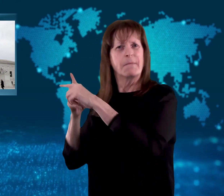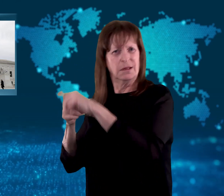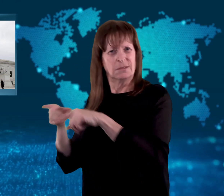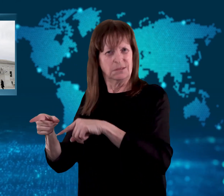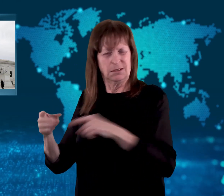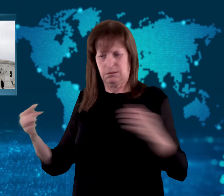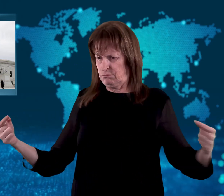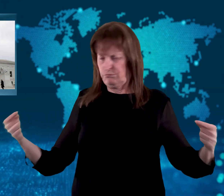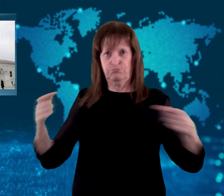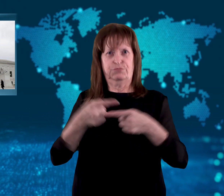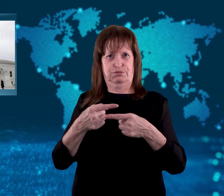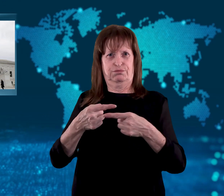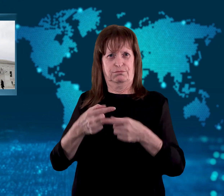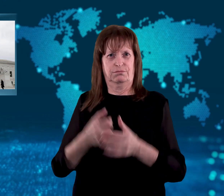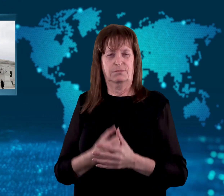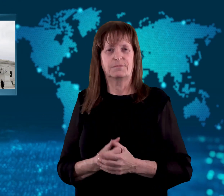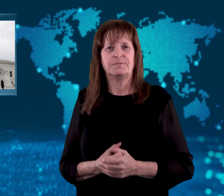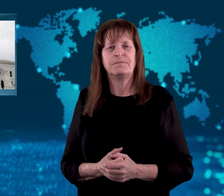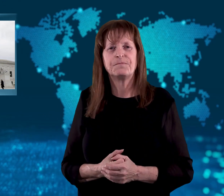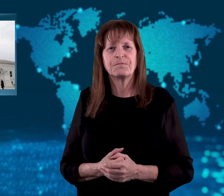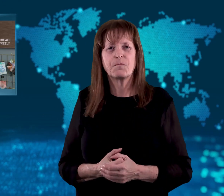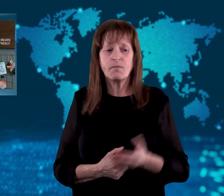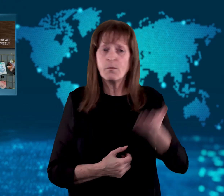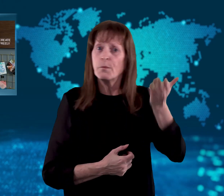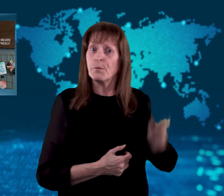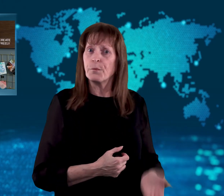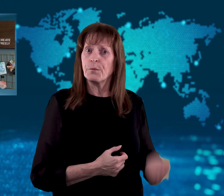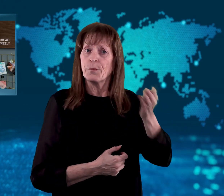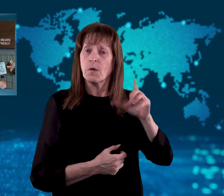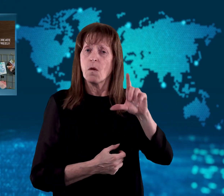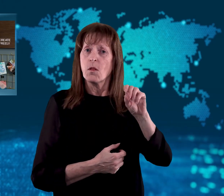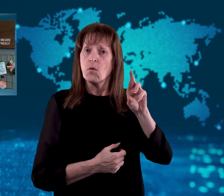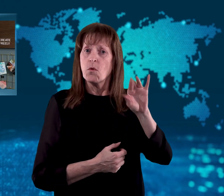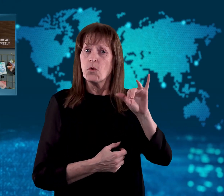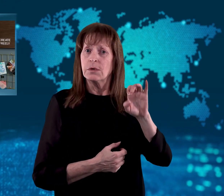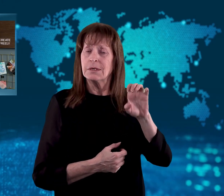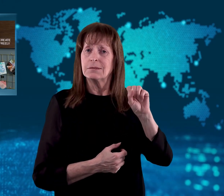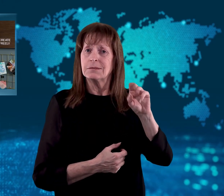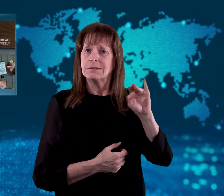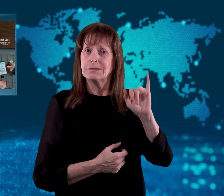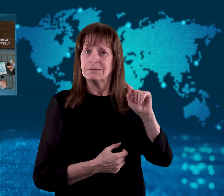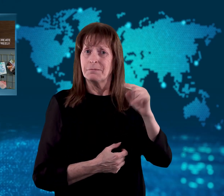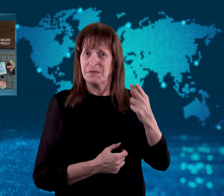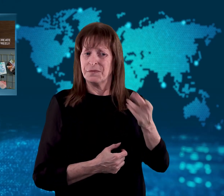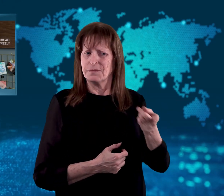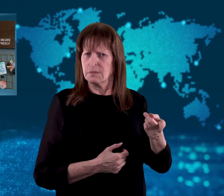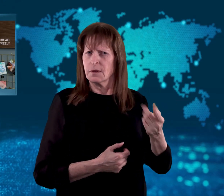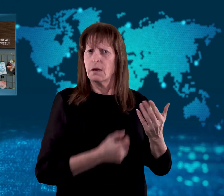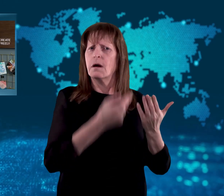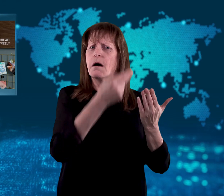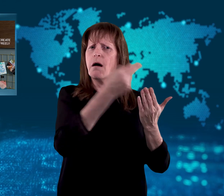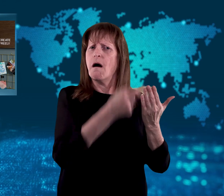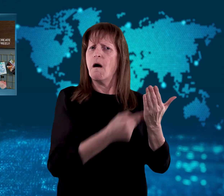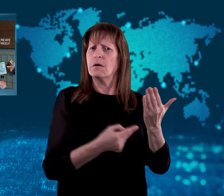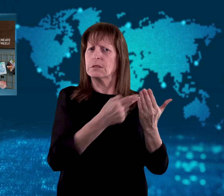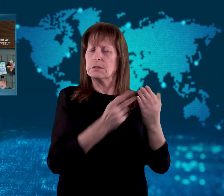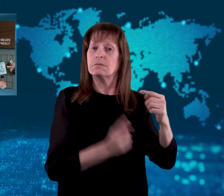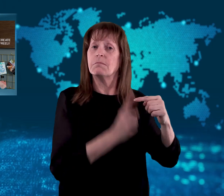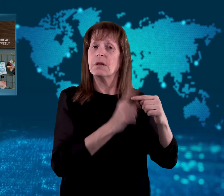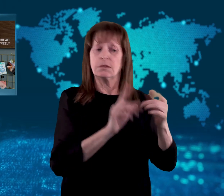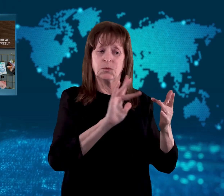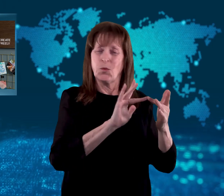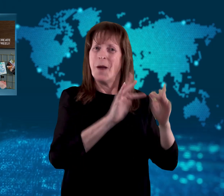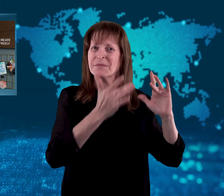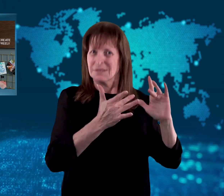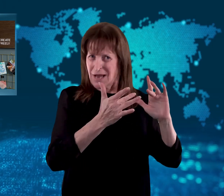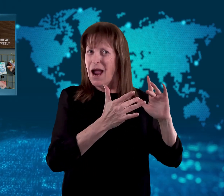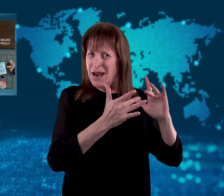and the rights of the LGBTQ+ community.